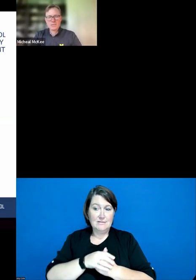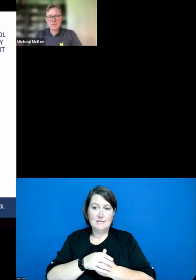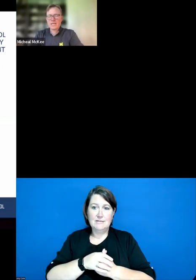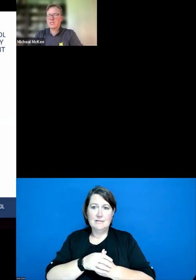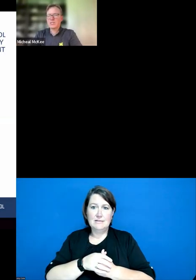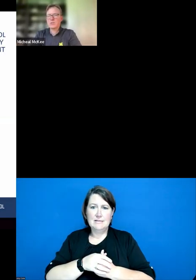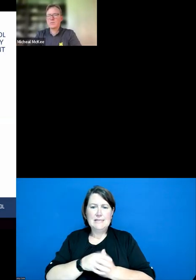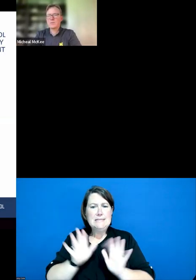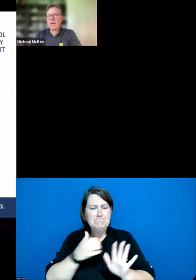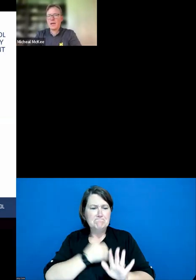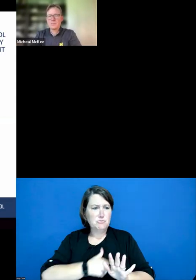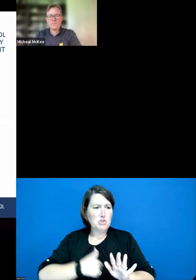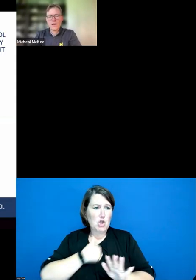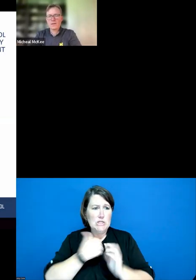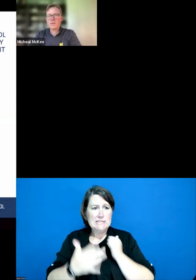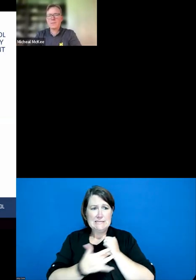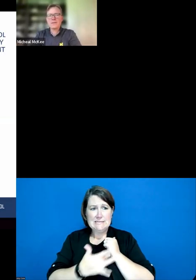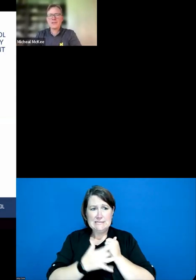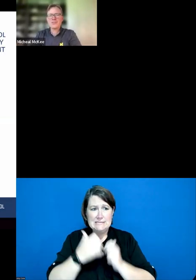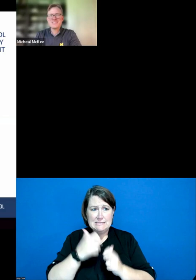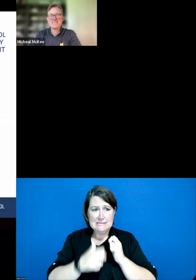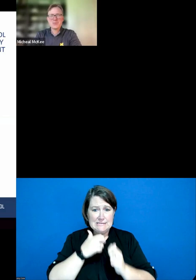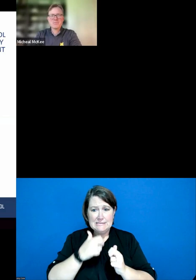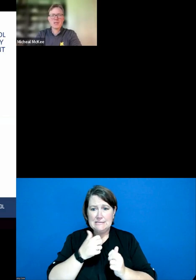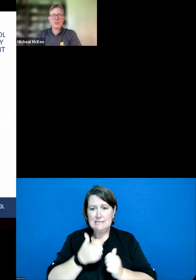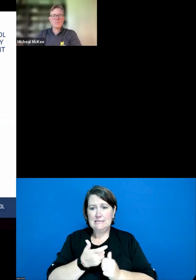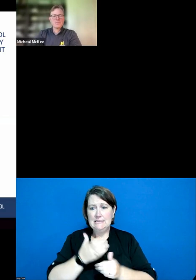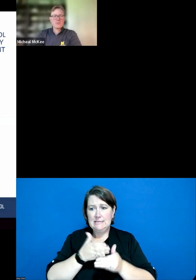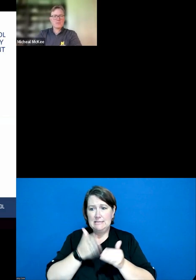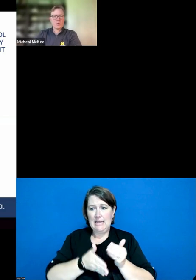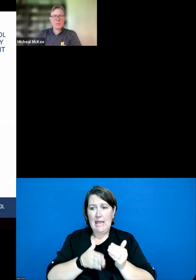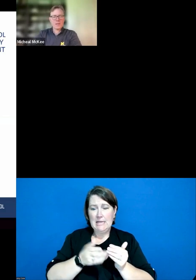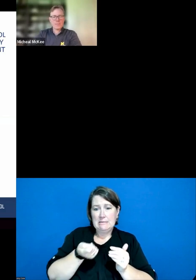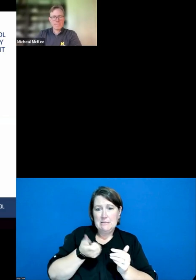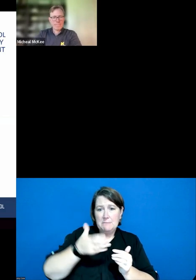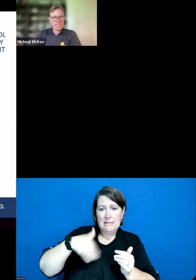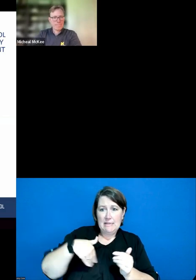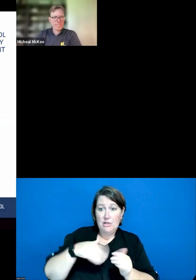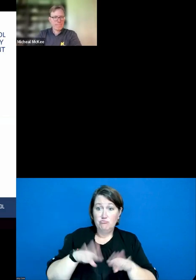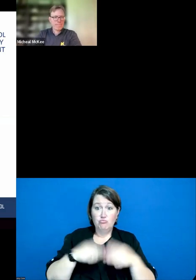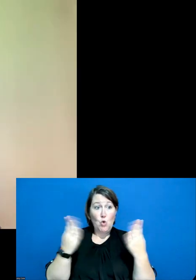We have some tech issues, and ran a little bit later. So thank you. Let's open it up.